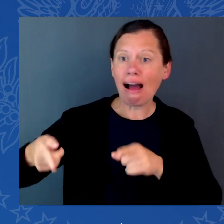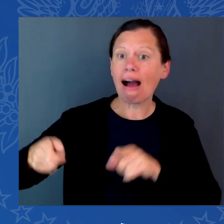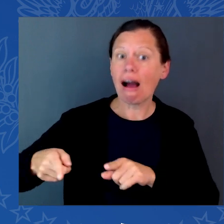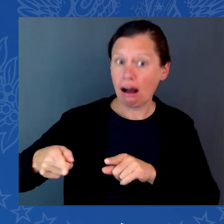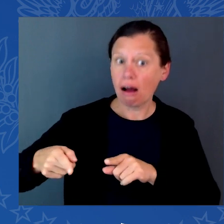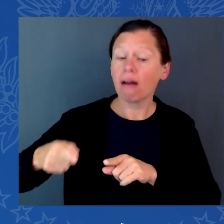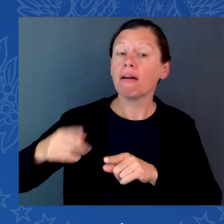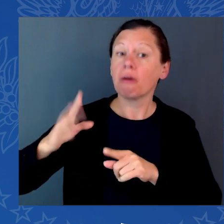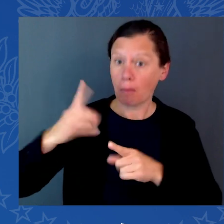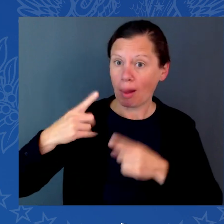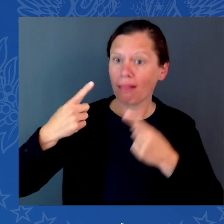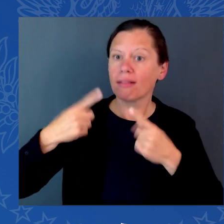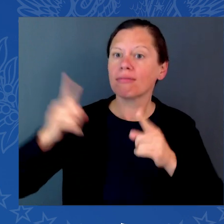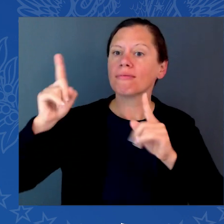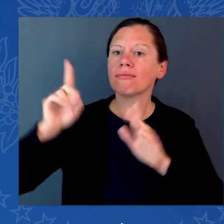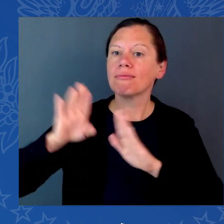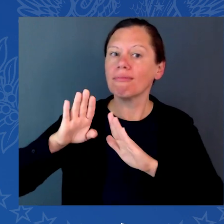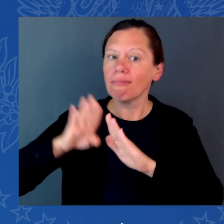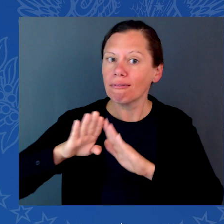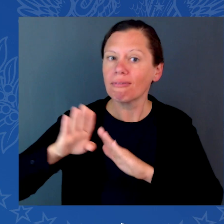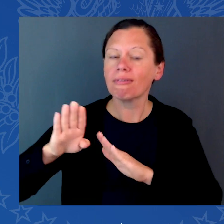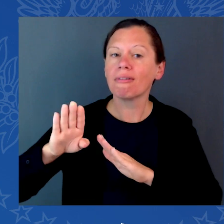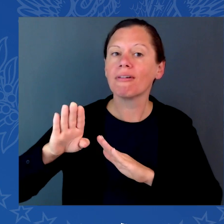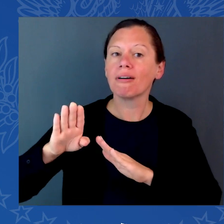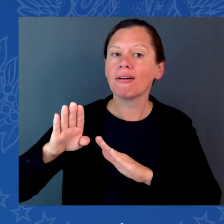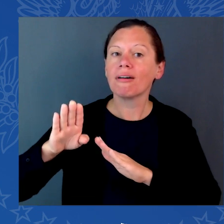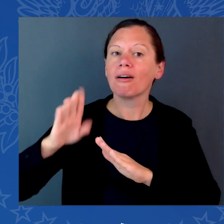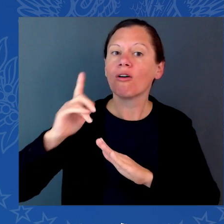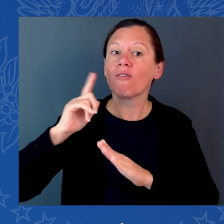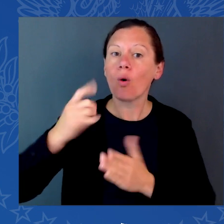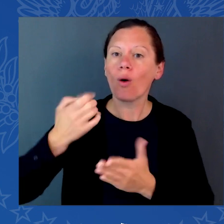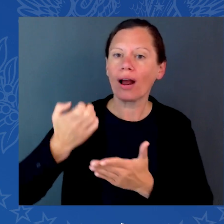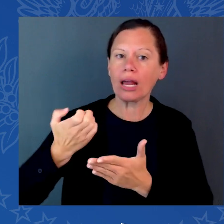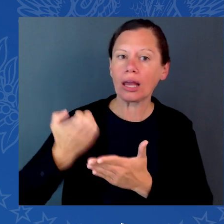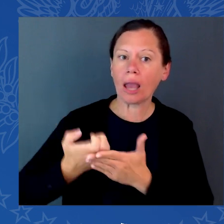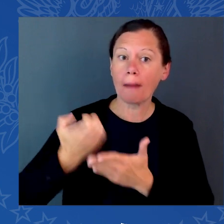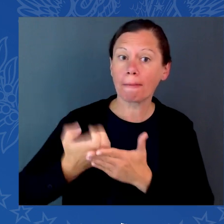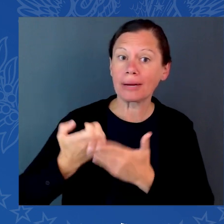This will give a sustainable direction